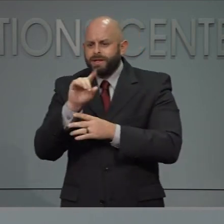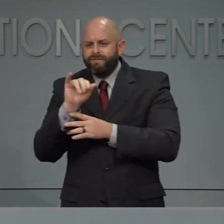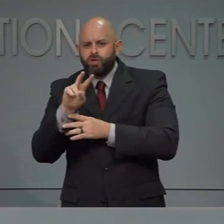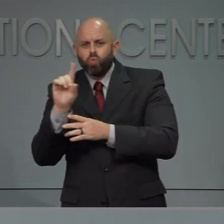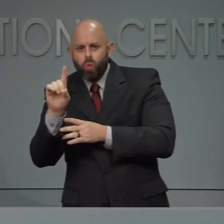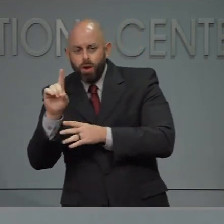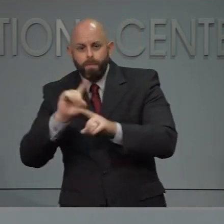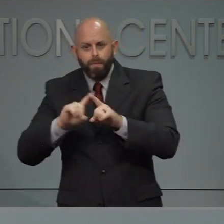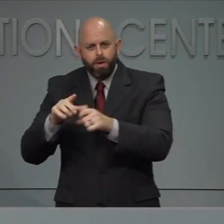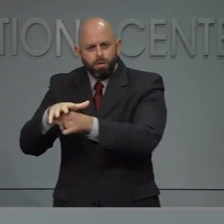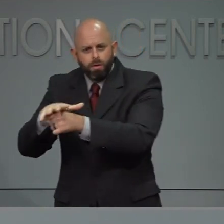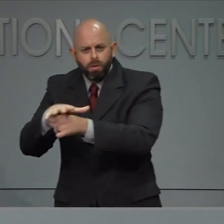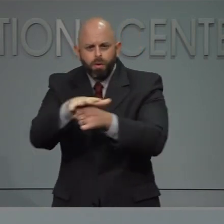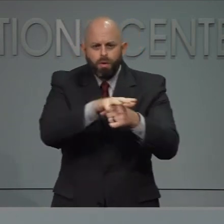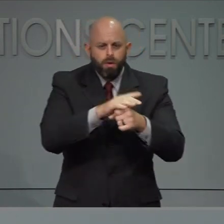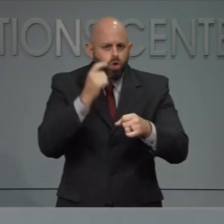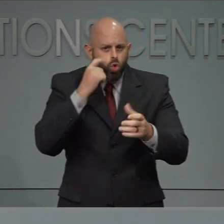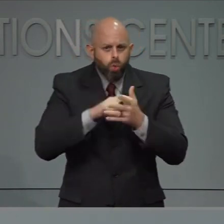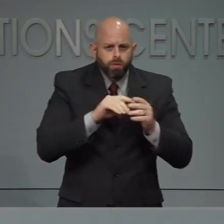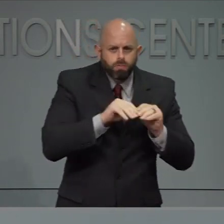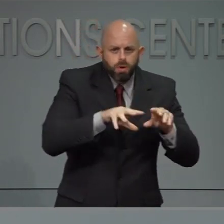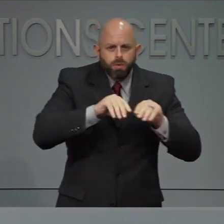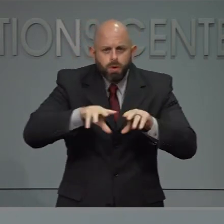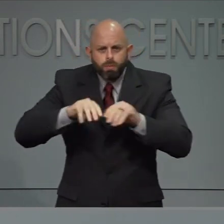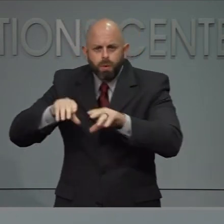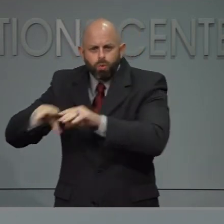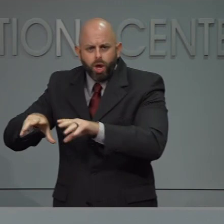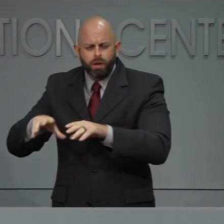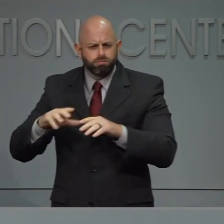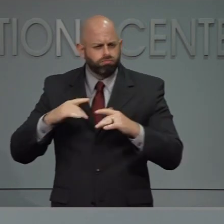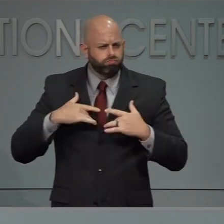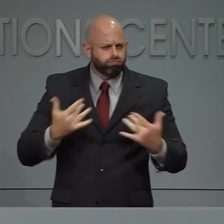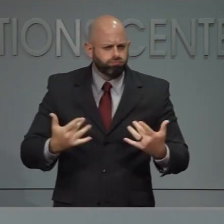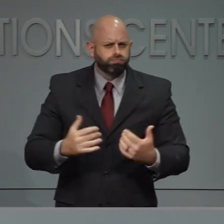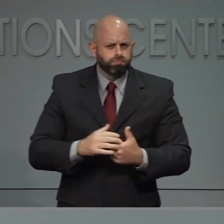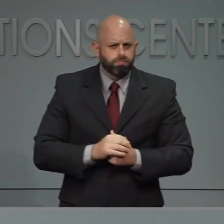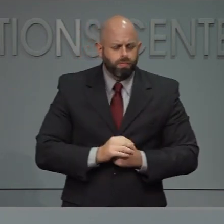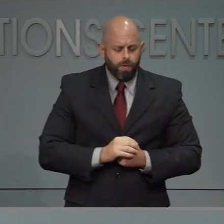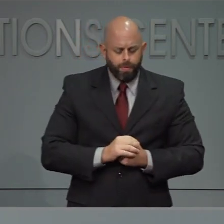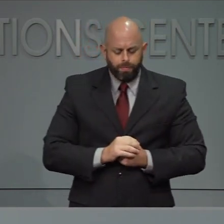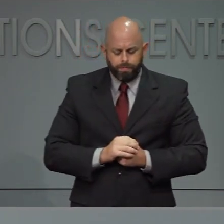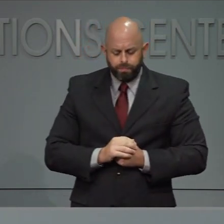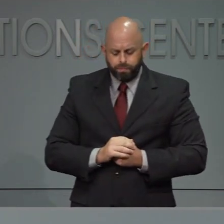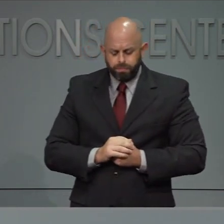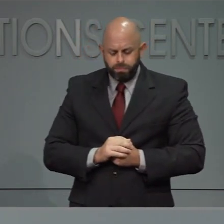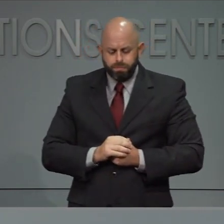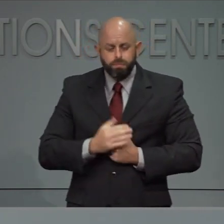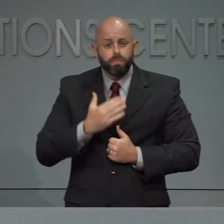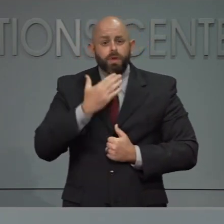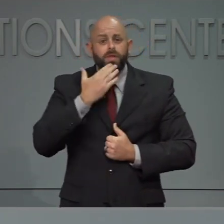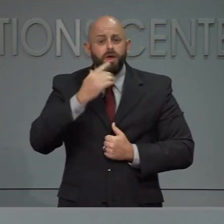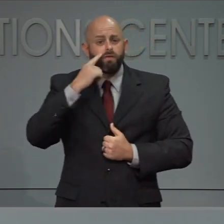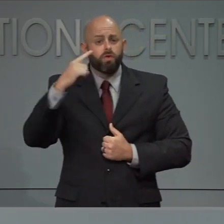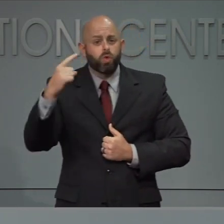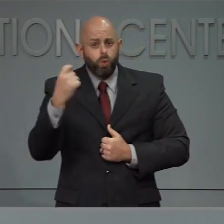CLUSTERS POP UP IN ATHLETIC DEPARTMENT. THANKS LYNN FOR THAT QUESTION. I I THINK A NUMBER OF